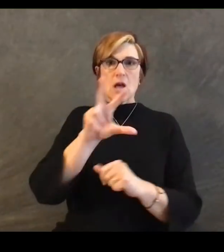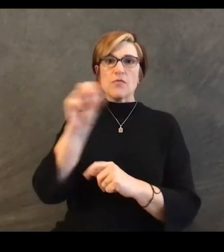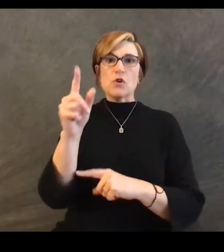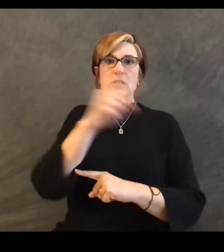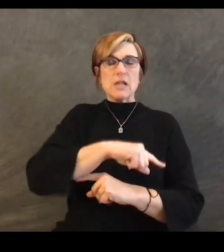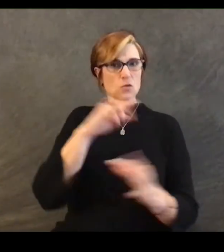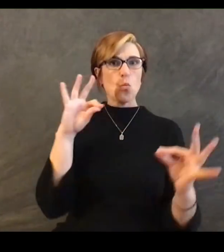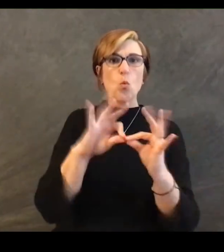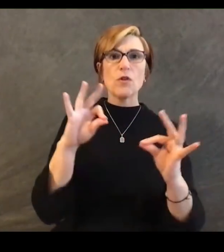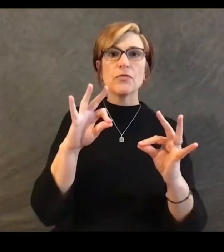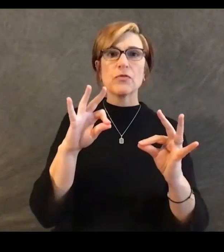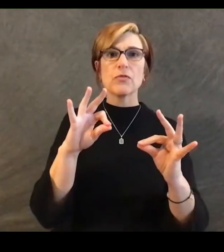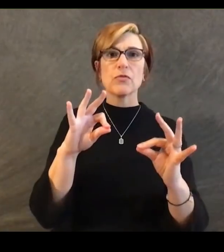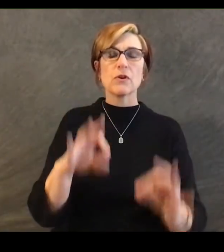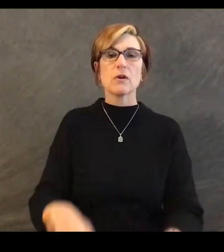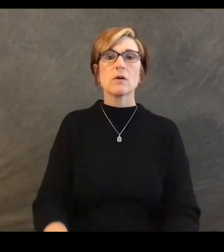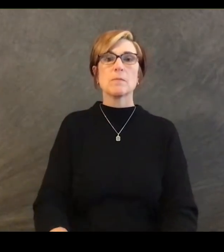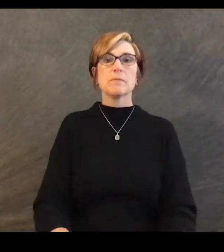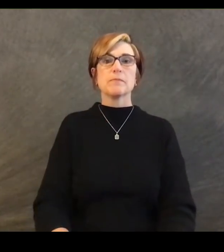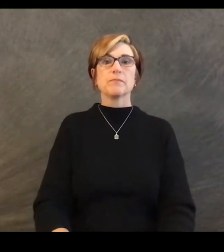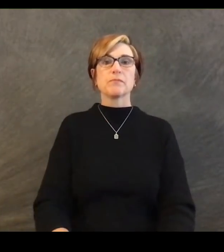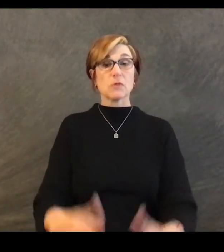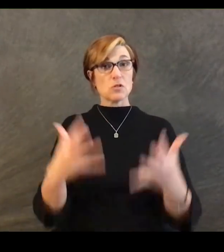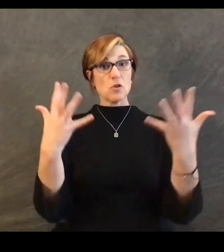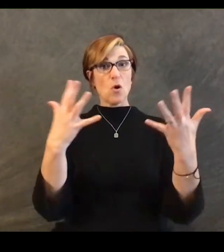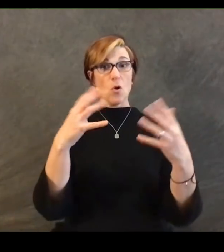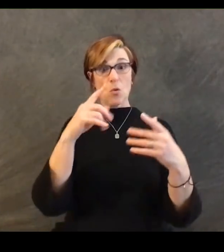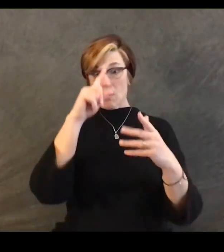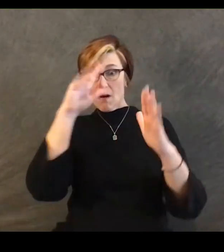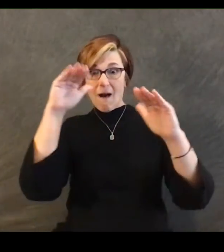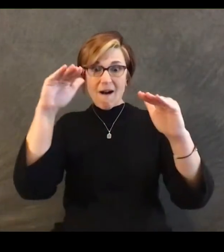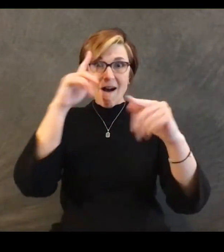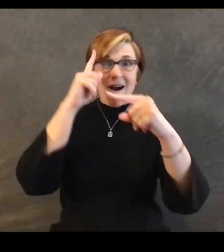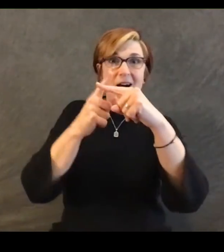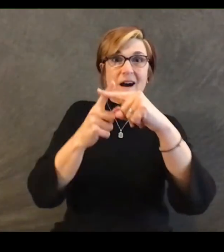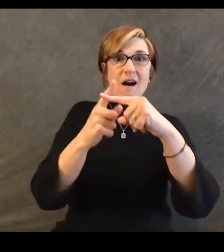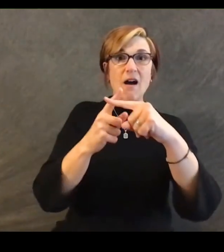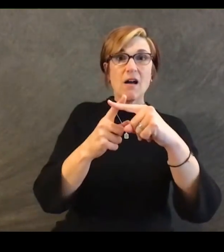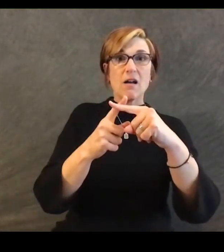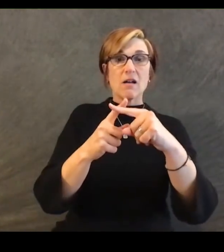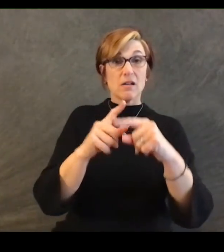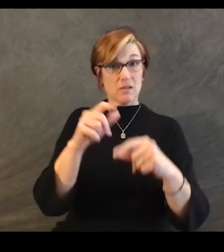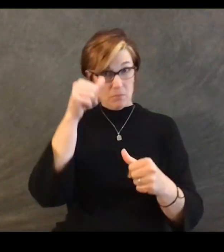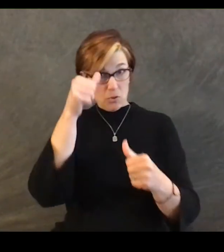all that hope I must say that like we warned about Detroit and Chicago we